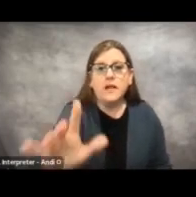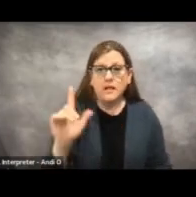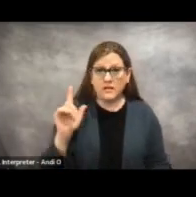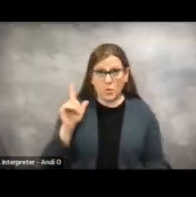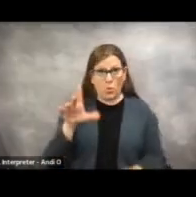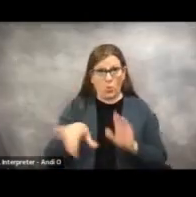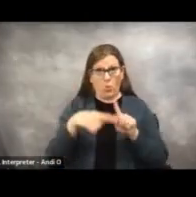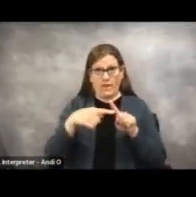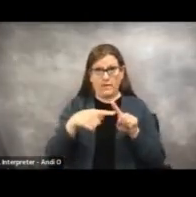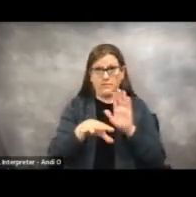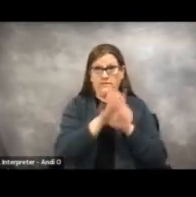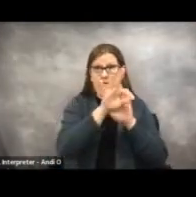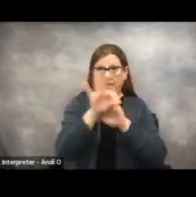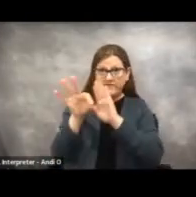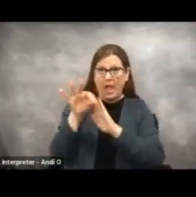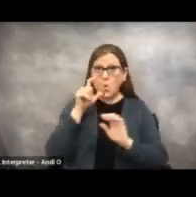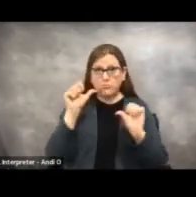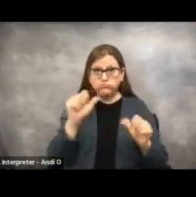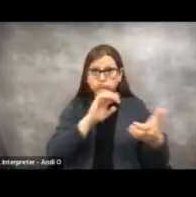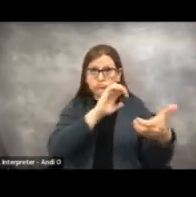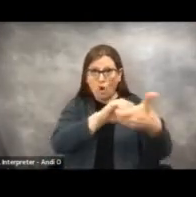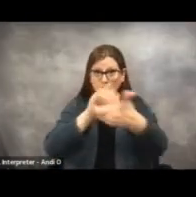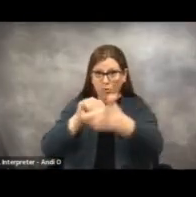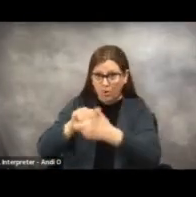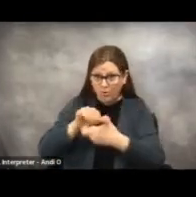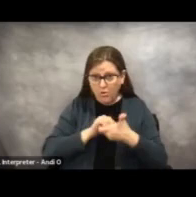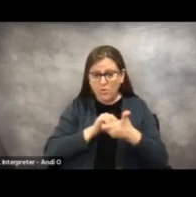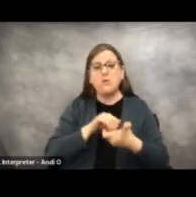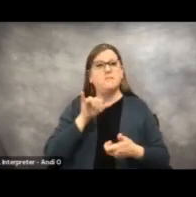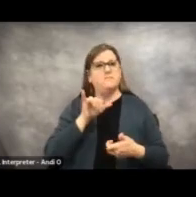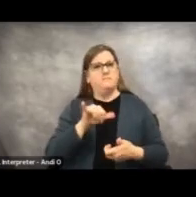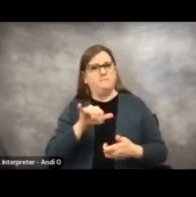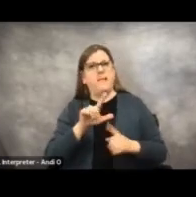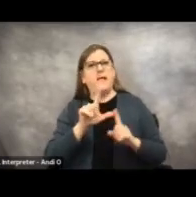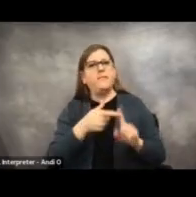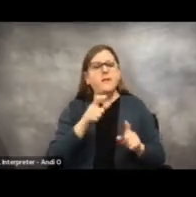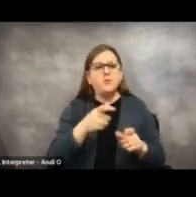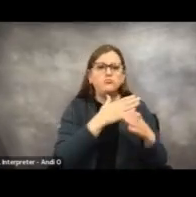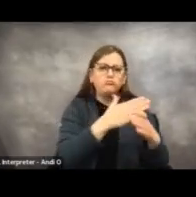your systems, you likely will need to spend some time sharing data points about intersections